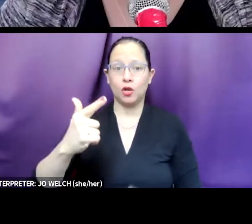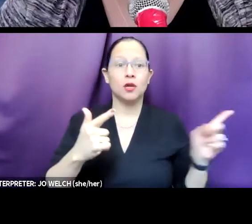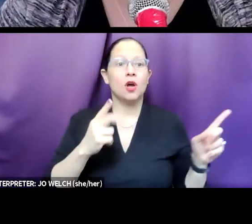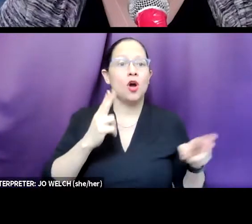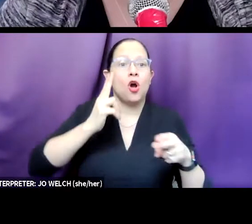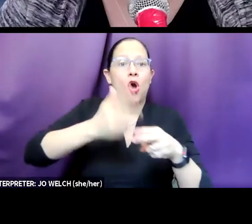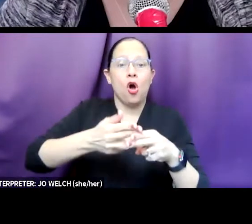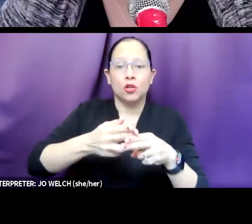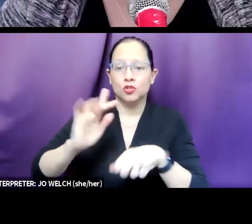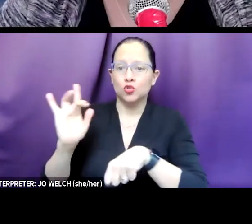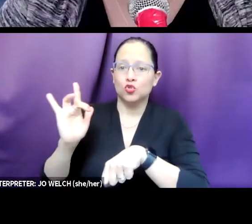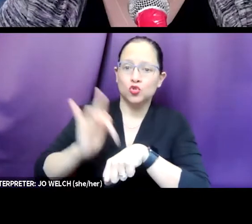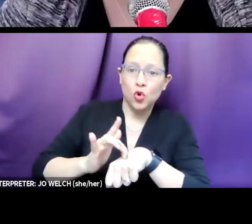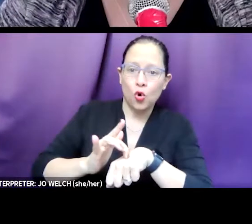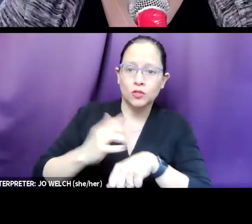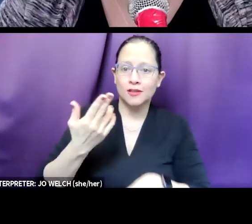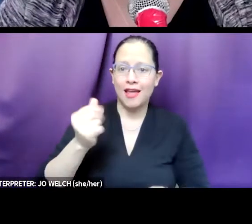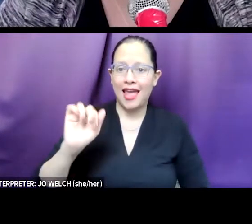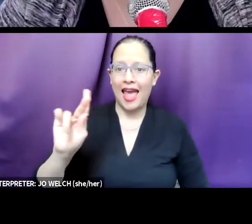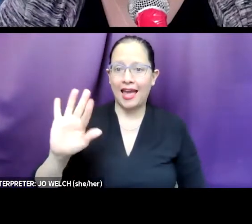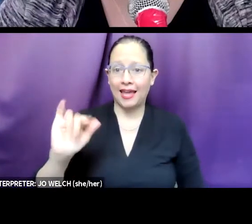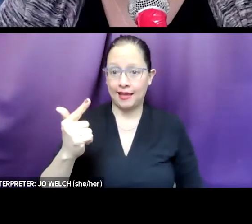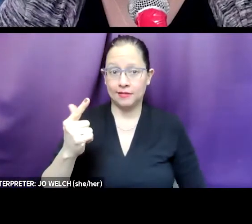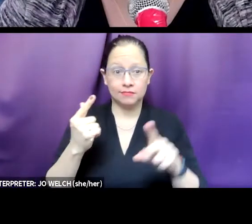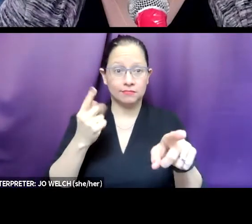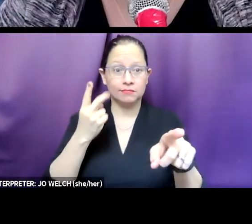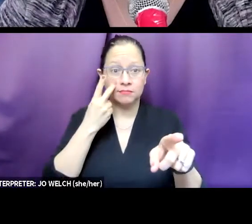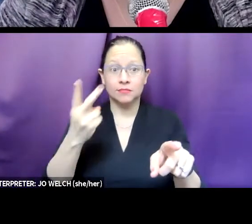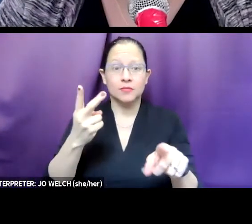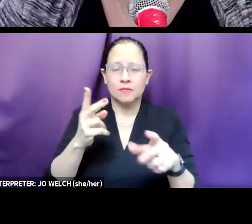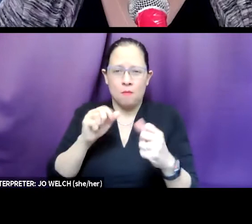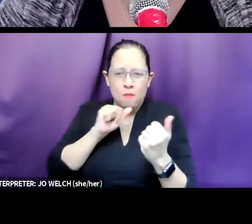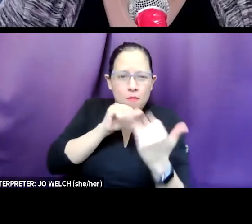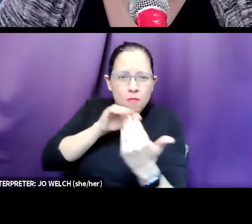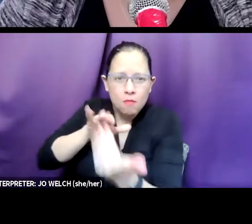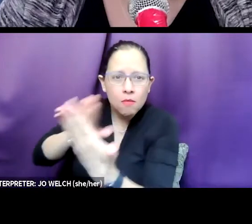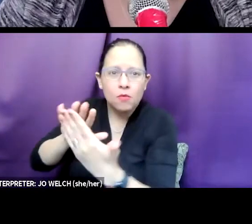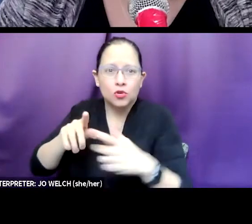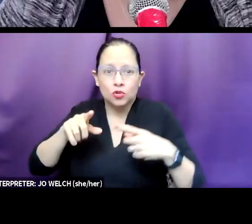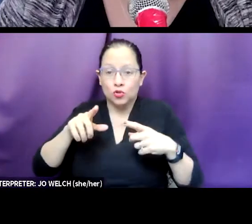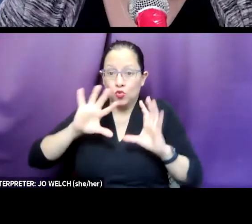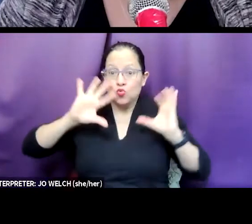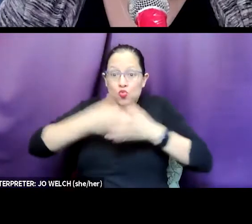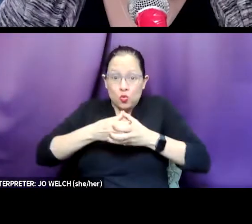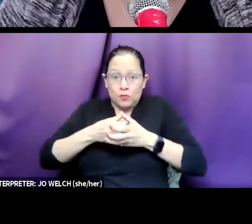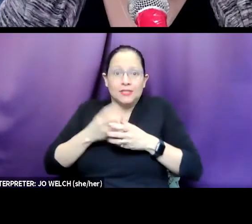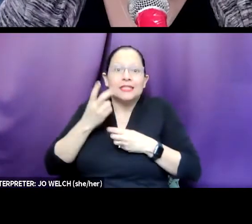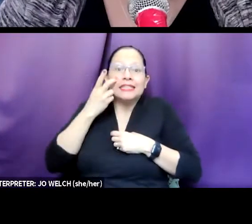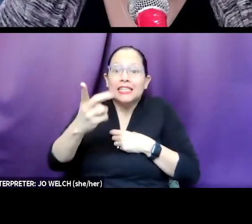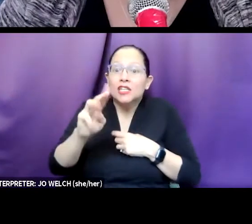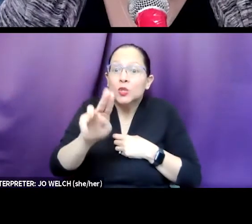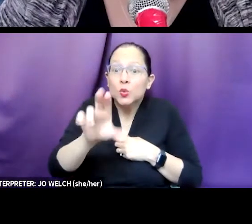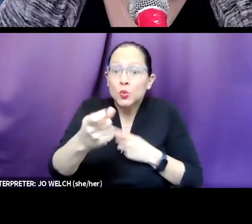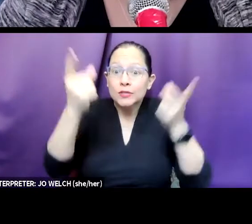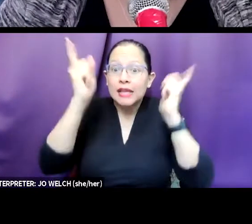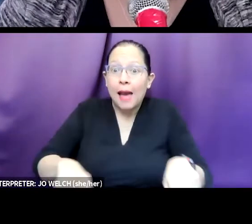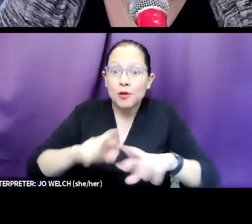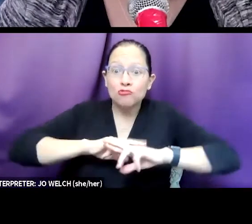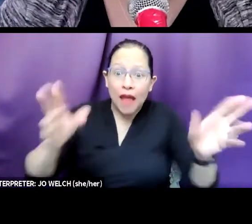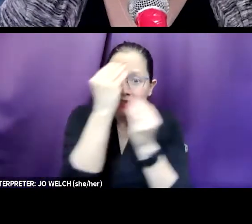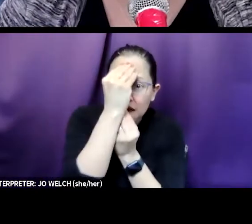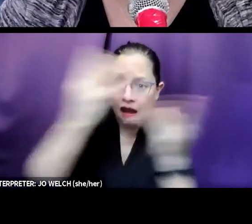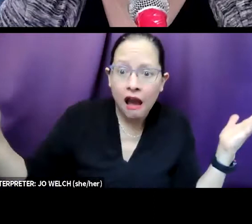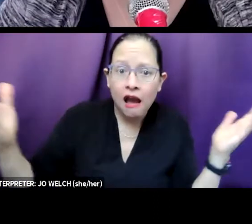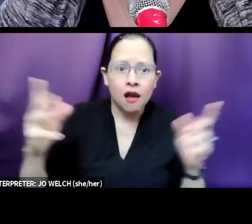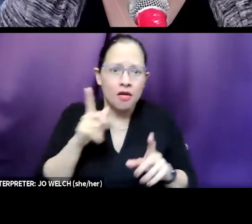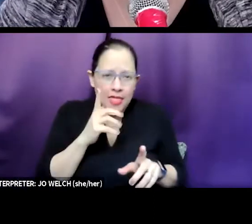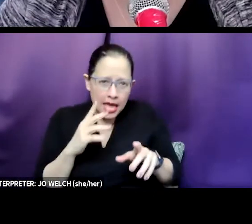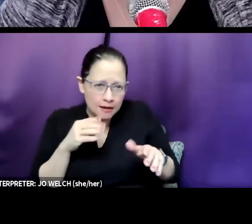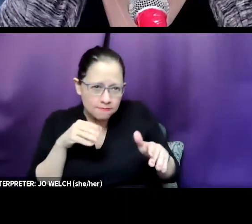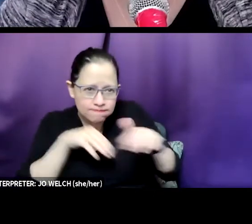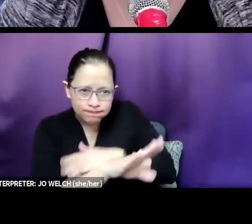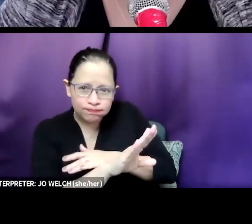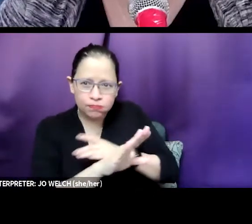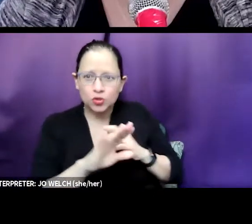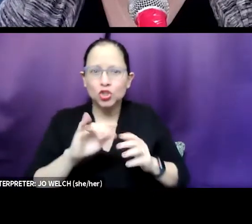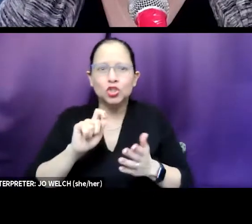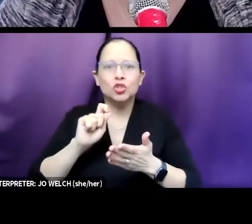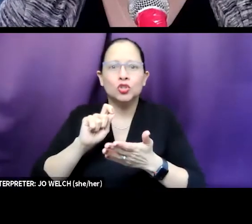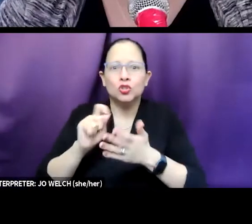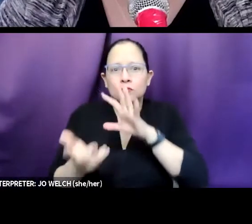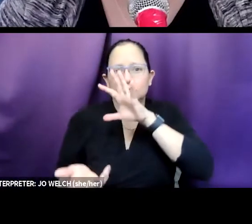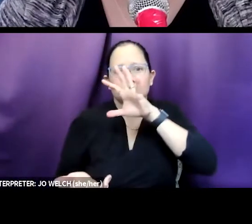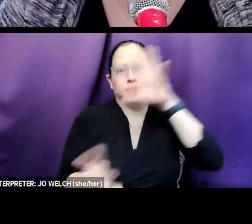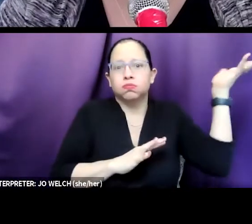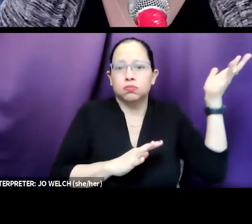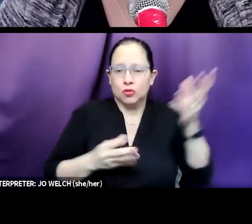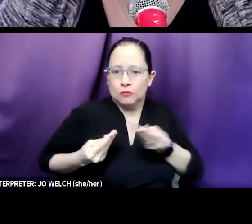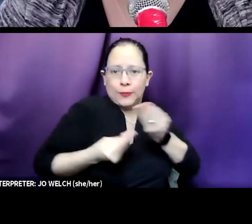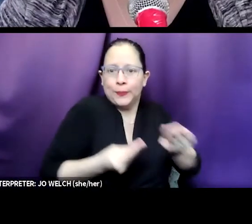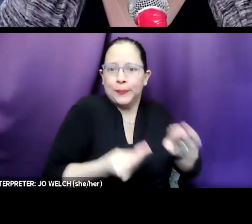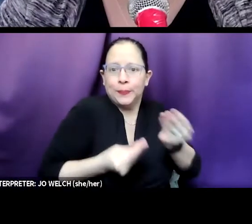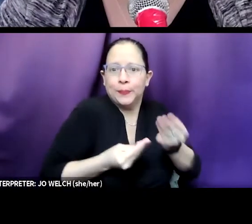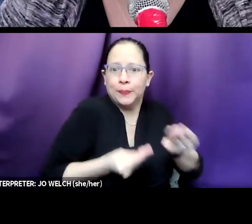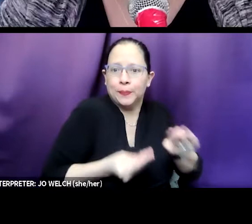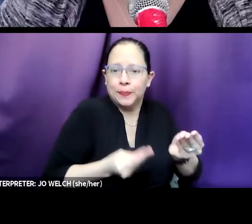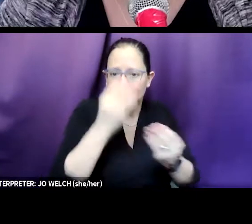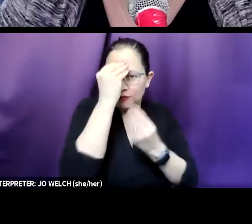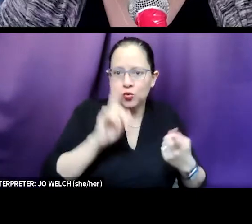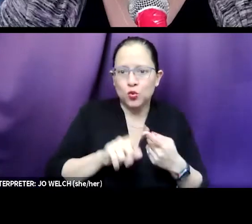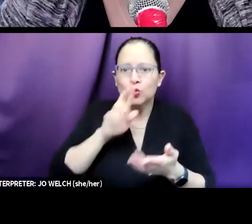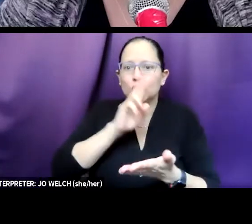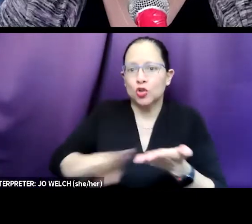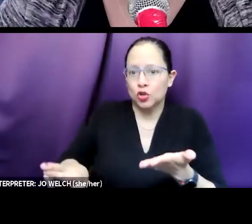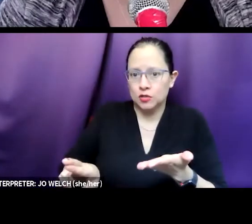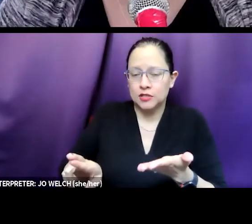to journalists and experts, usually during breaking news cycles. So one of the very first times I started thinking about source packing was actually during the moments right after a very tragic event the Parkland school shooting.